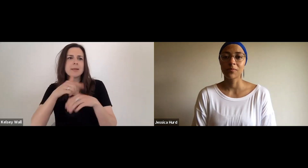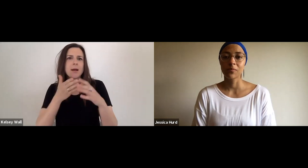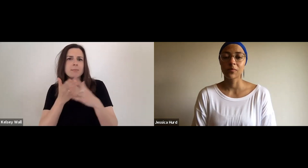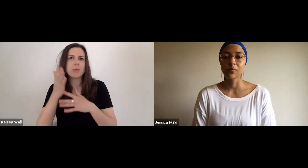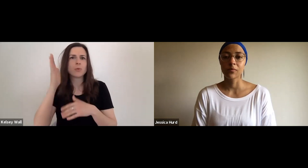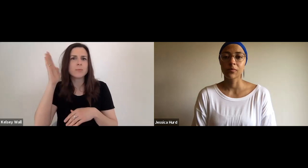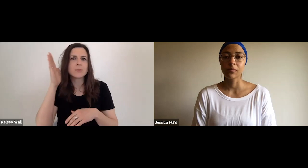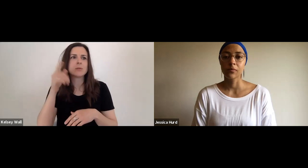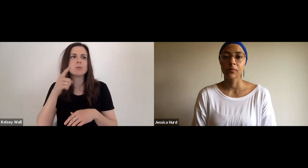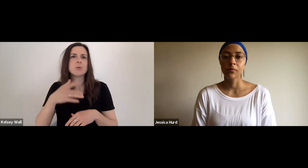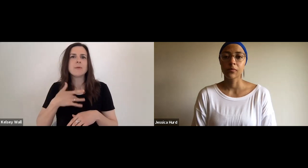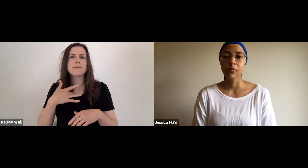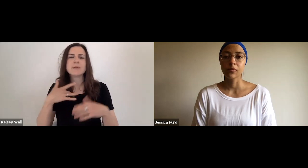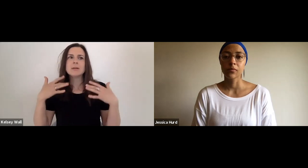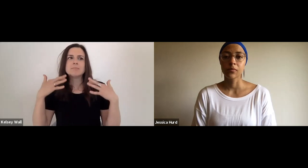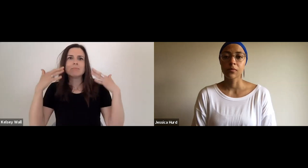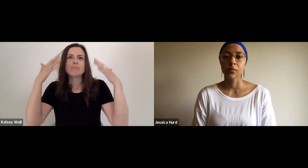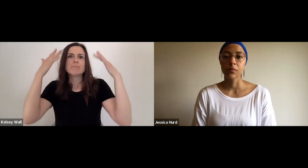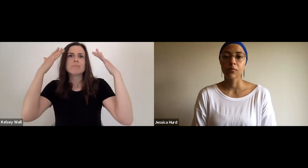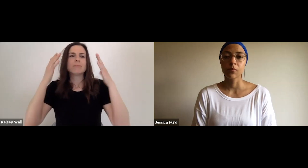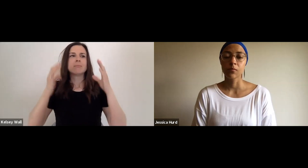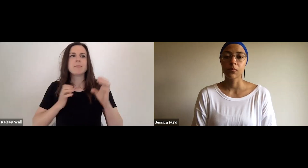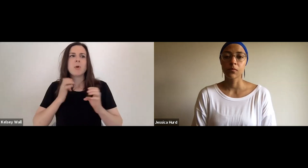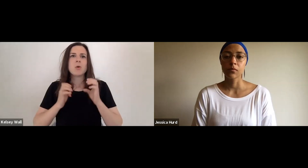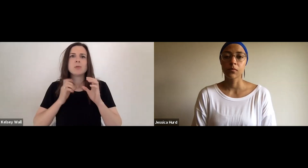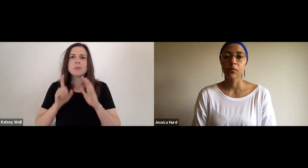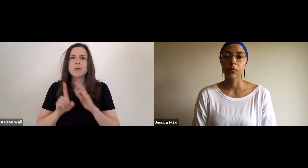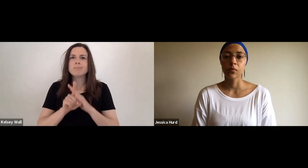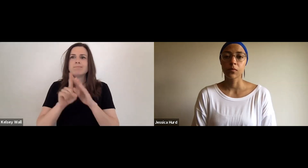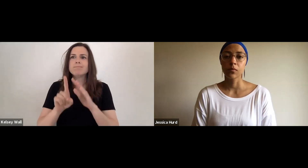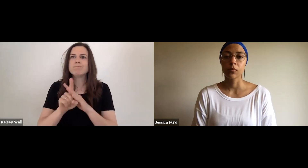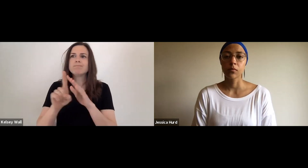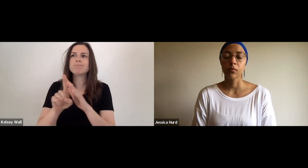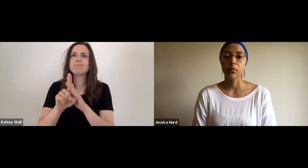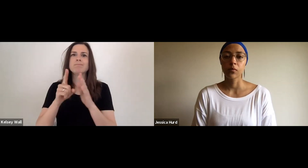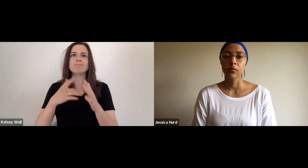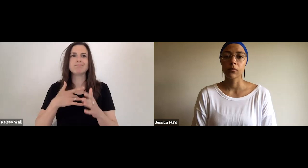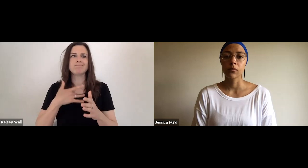a little bit more relaxed and present for this presentation. Again, if you feel overwhelmed